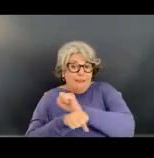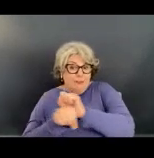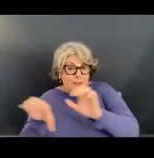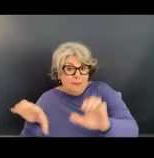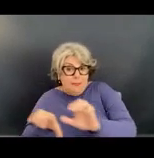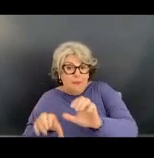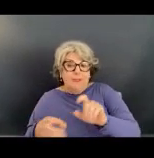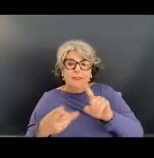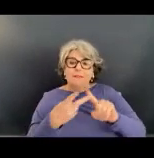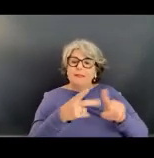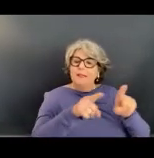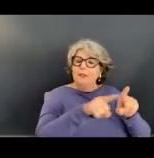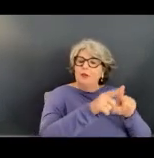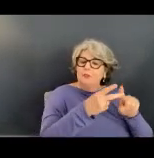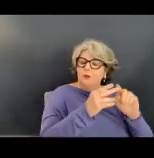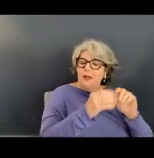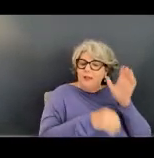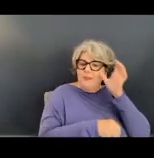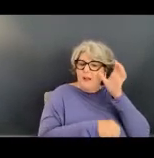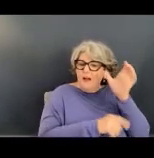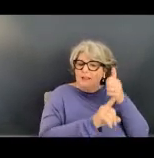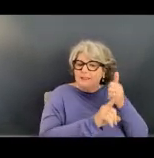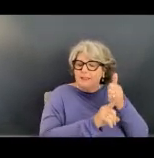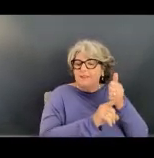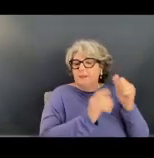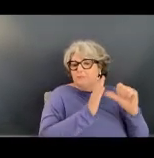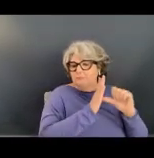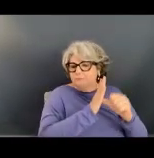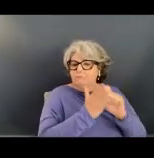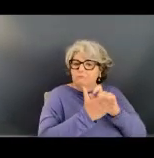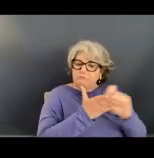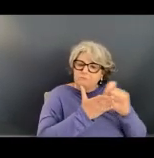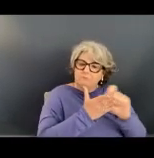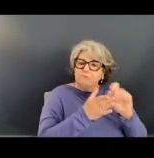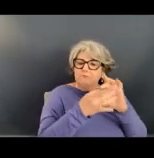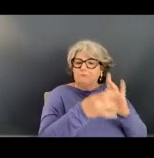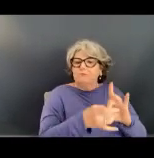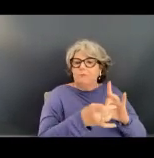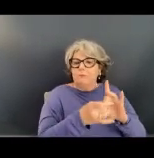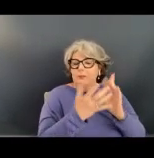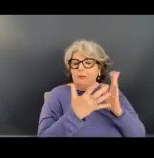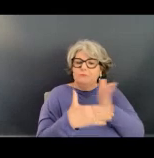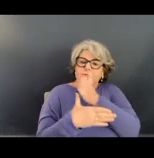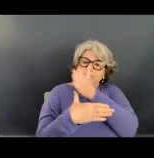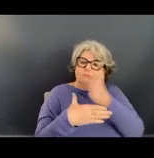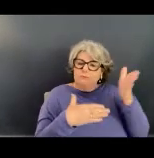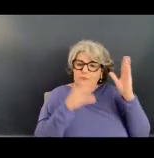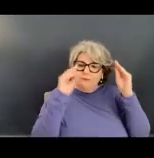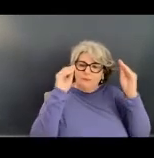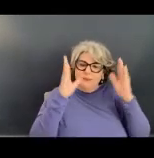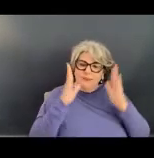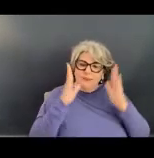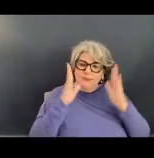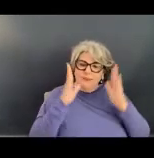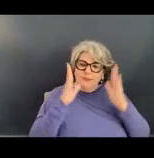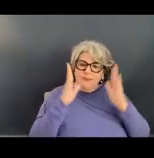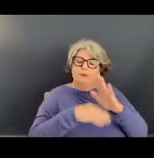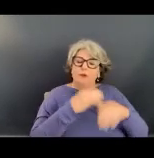doing it and also how the concept of iteration applies to pedagogy and student growth across the disciplines.